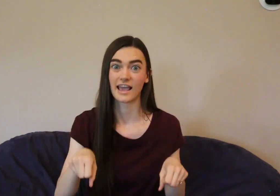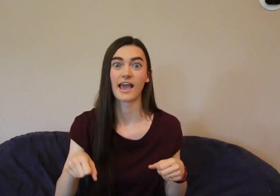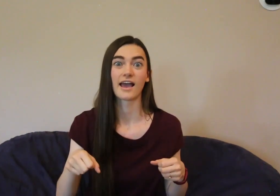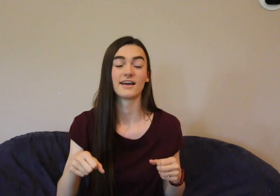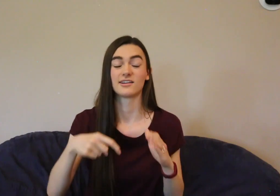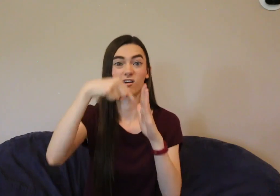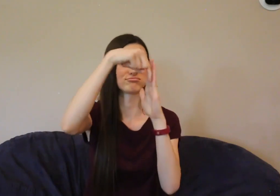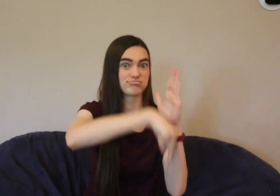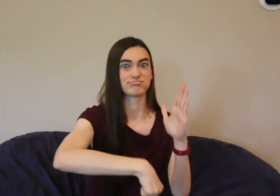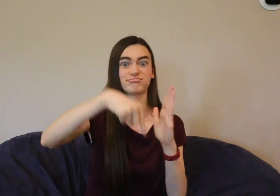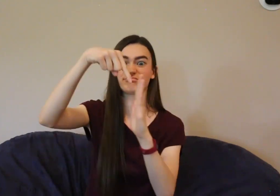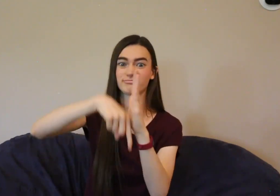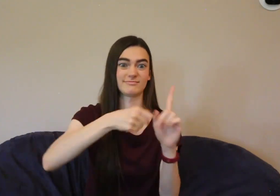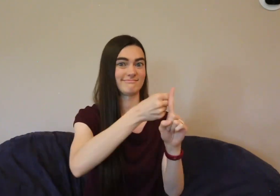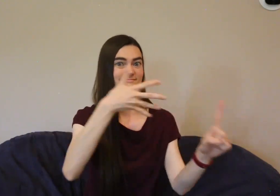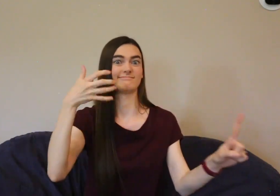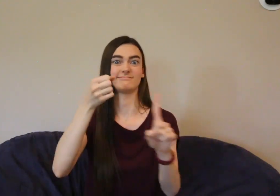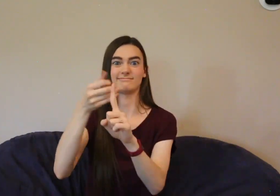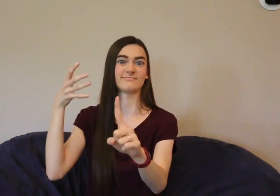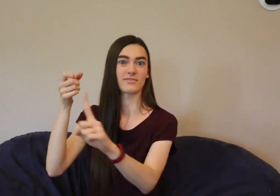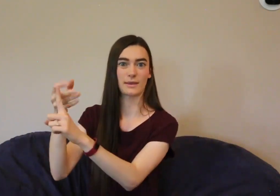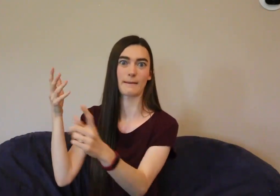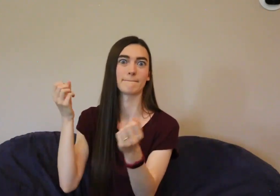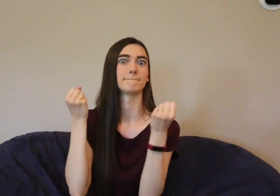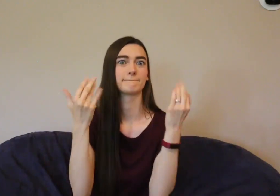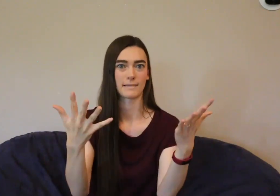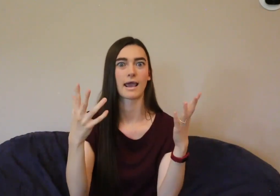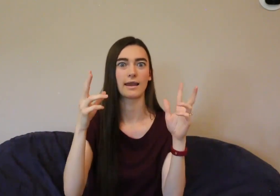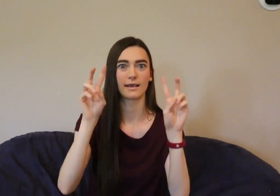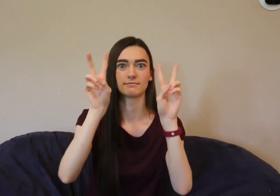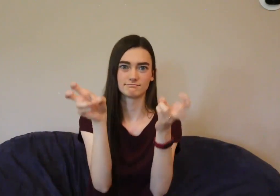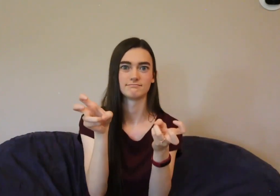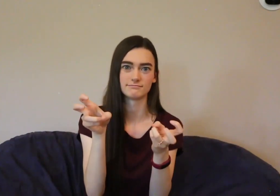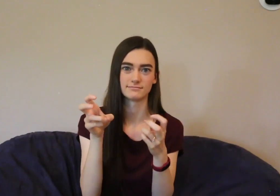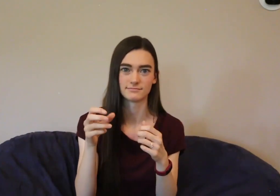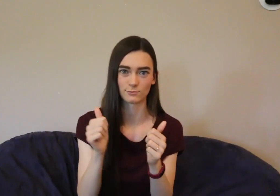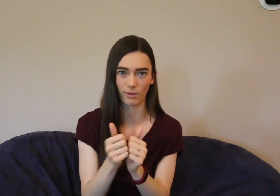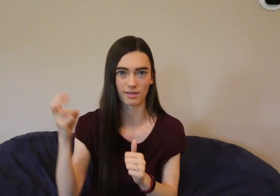I could go into more depth about many topics regarding cochlear implants.